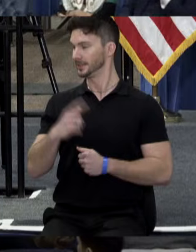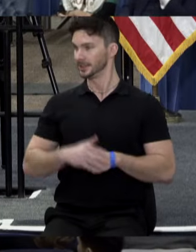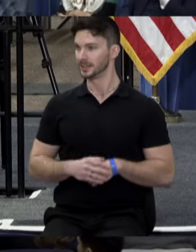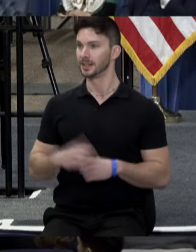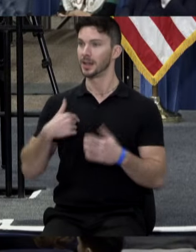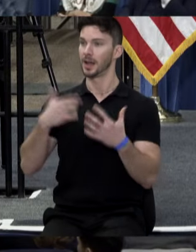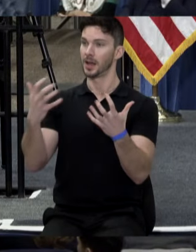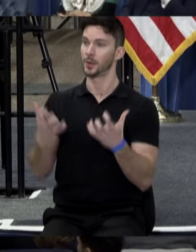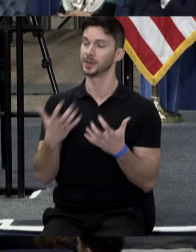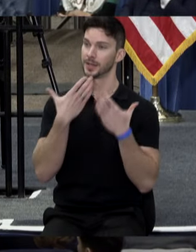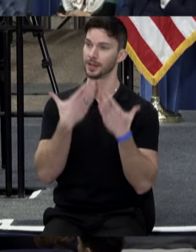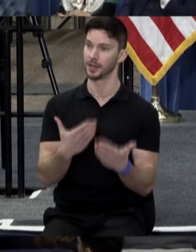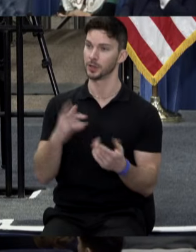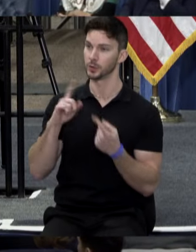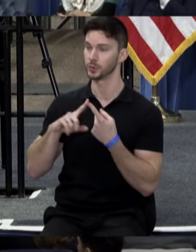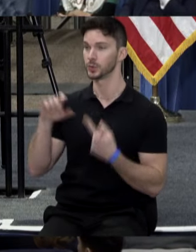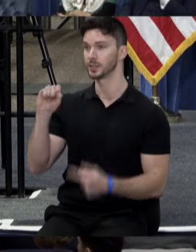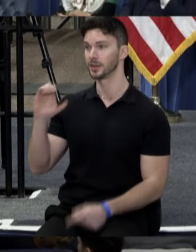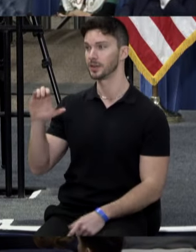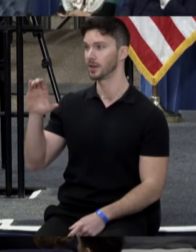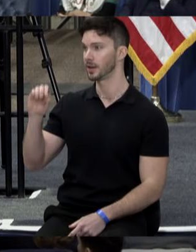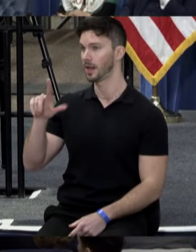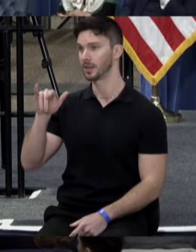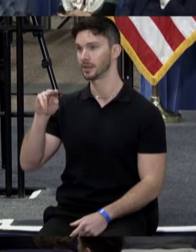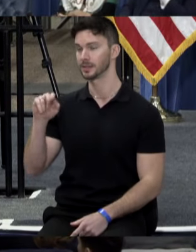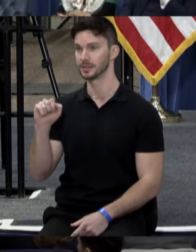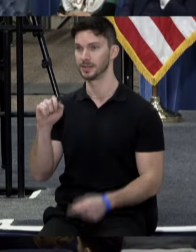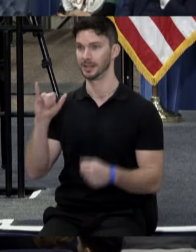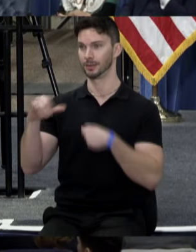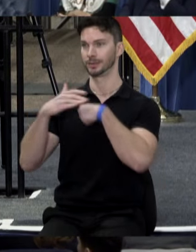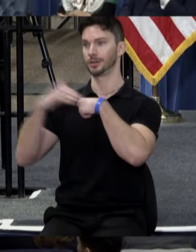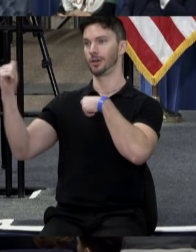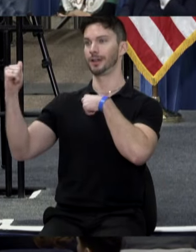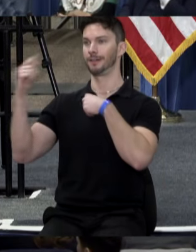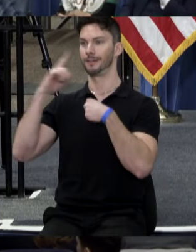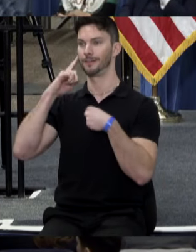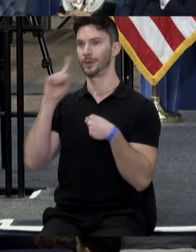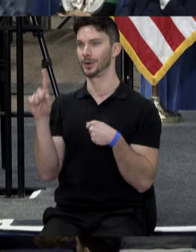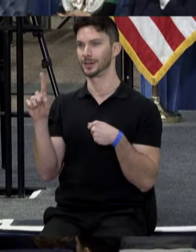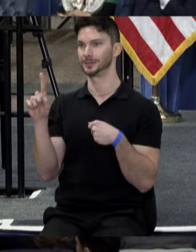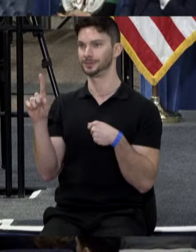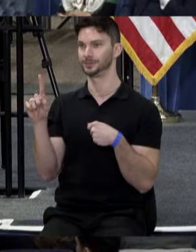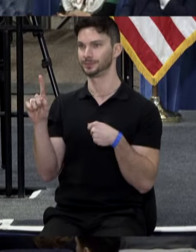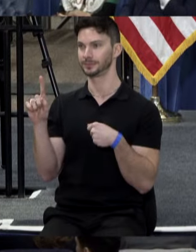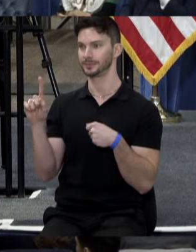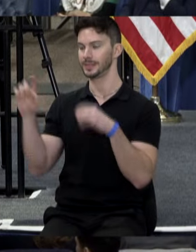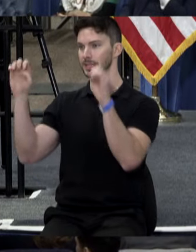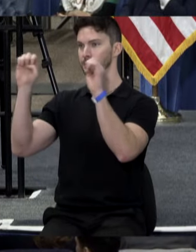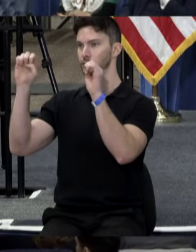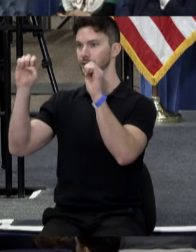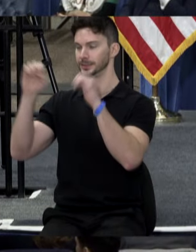you to Secretary Collins who was called out on an emergency, but one of the great